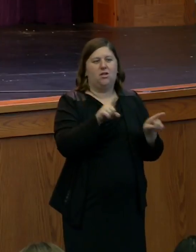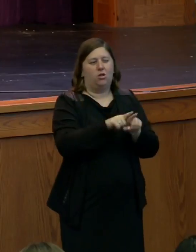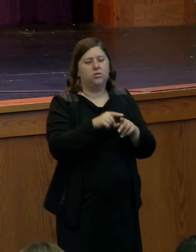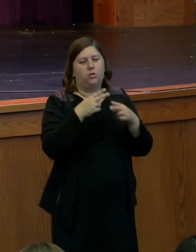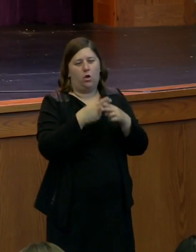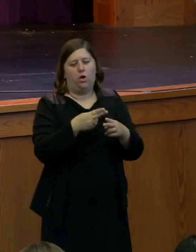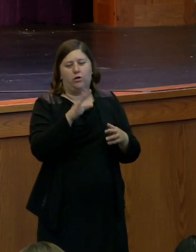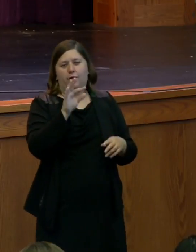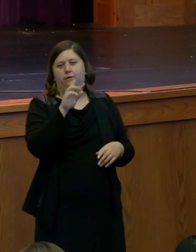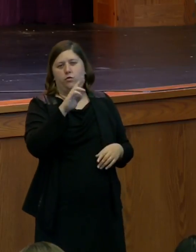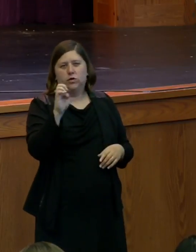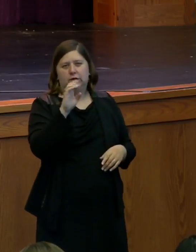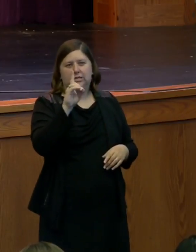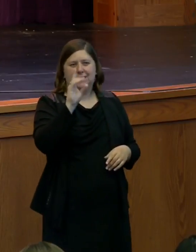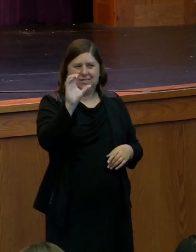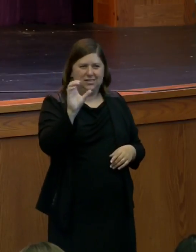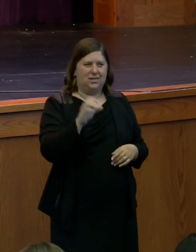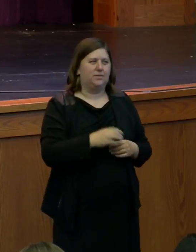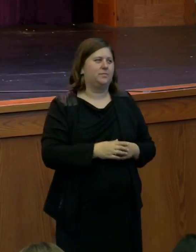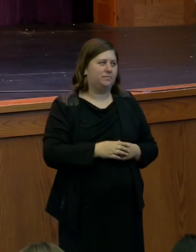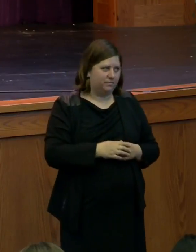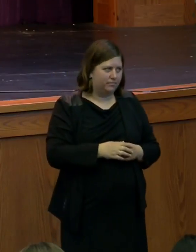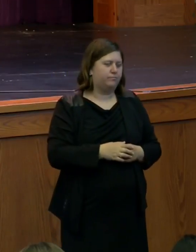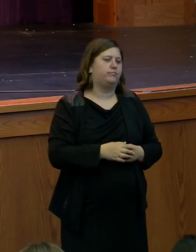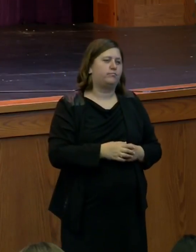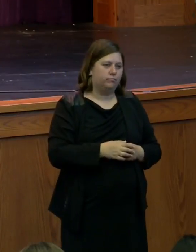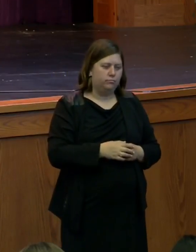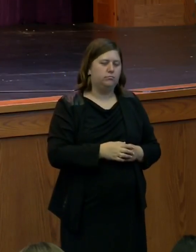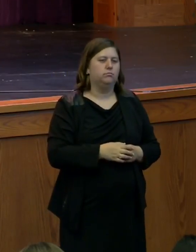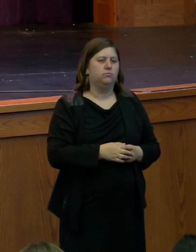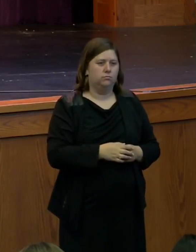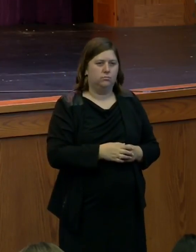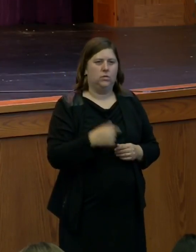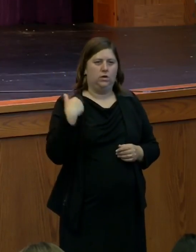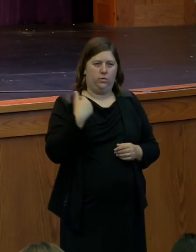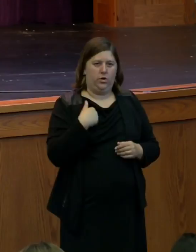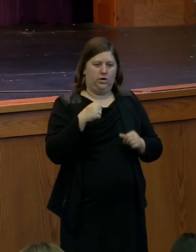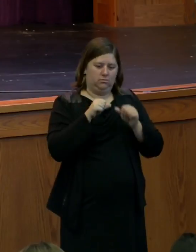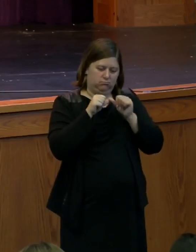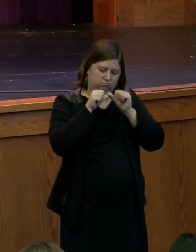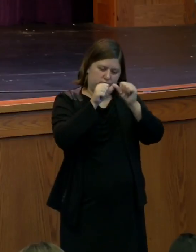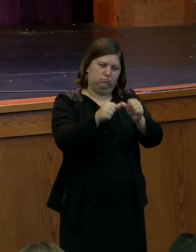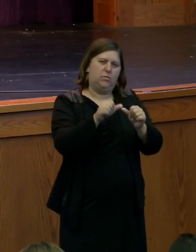WE ARE A CONTINUATION OF THE FREE D.C. MOVEMENT THAT CAME OUT